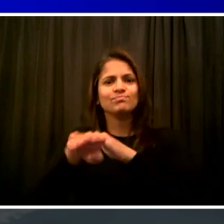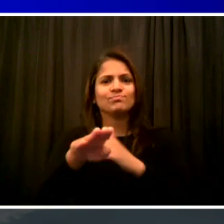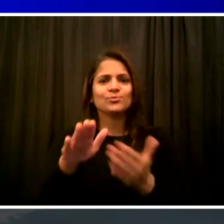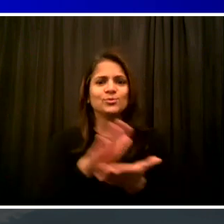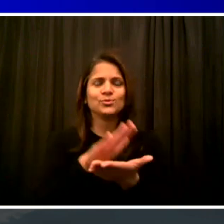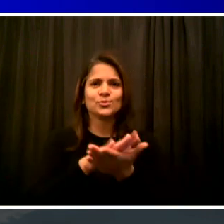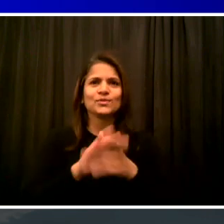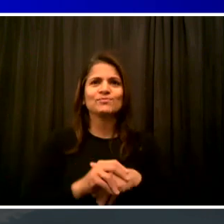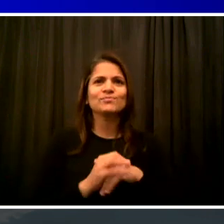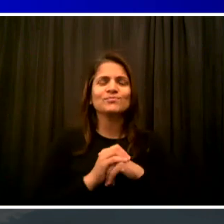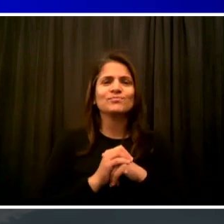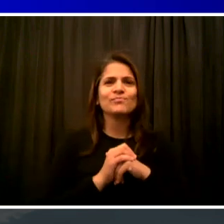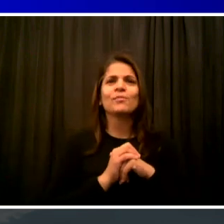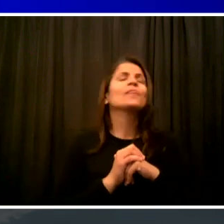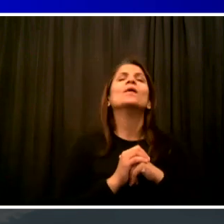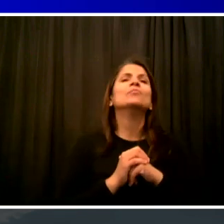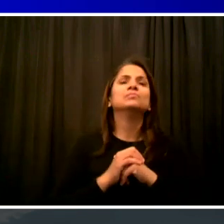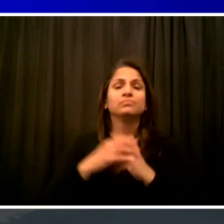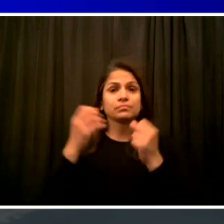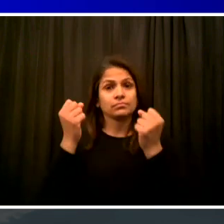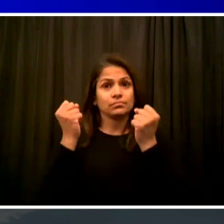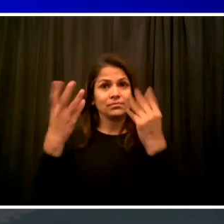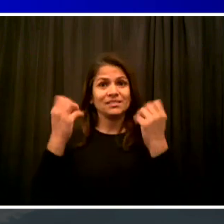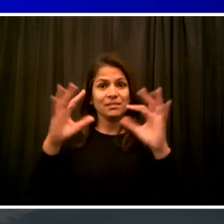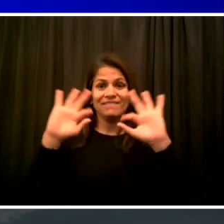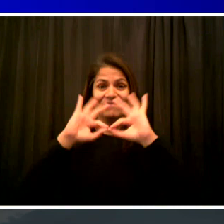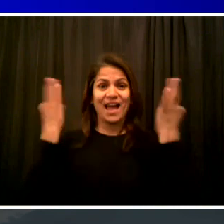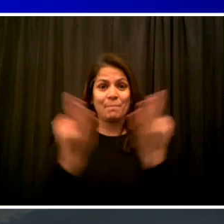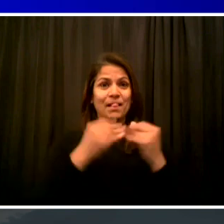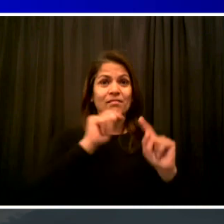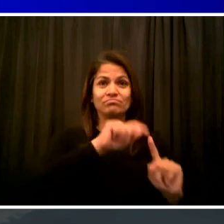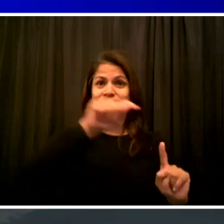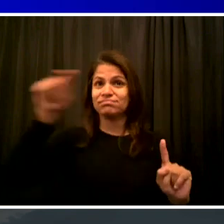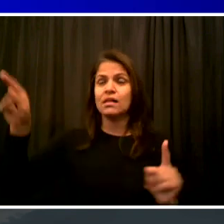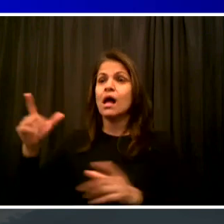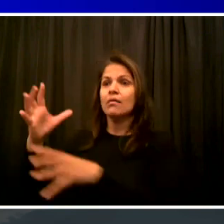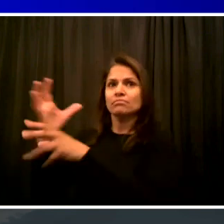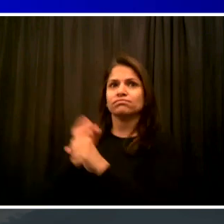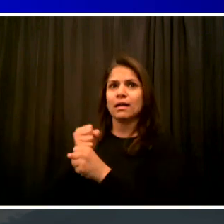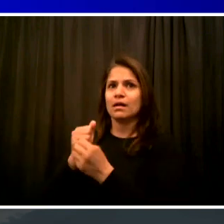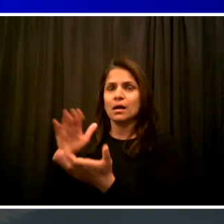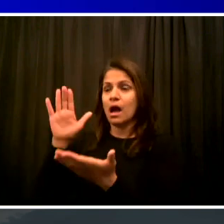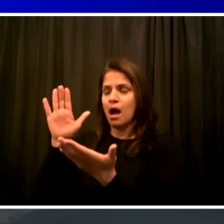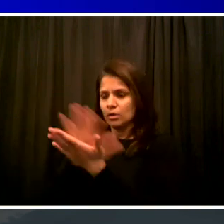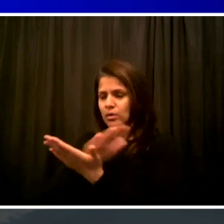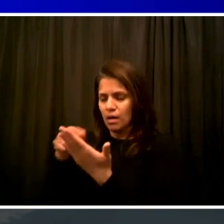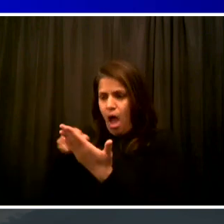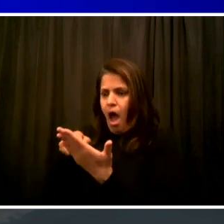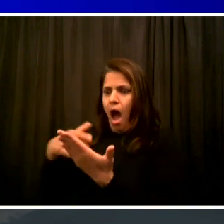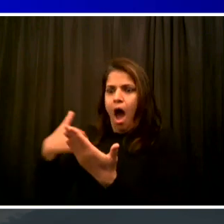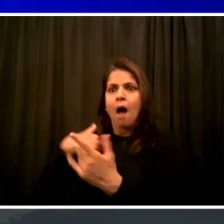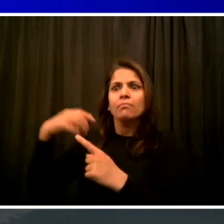NEWS, WE HAVE A RECORD NUMBER OF FAMILIES THAT RECEIVED AN OFFER THAT WAS THEIR TOP CHOICE.